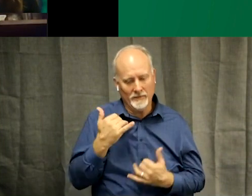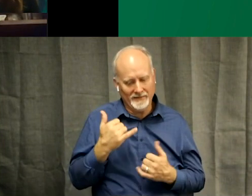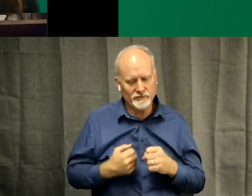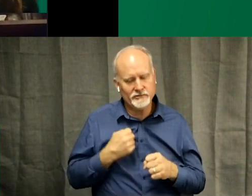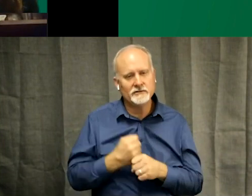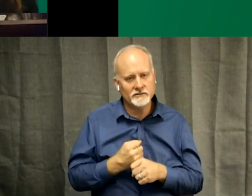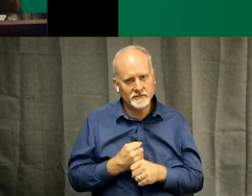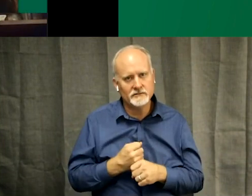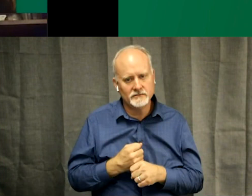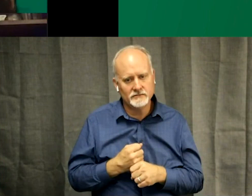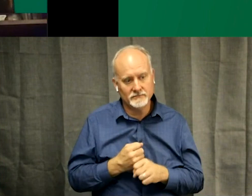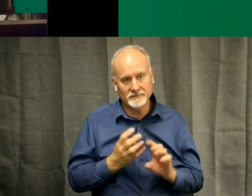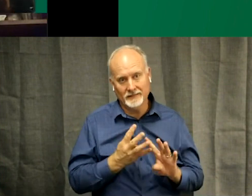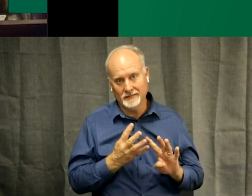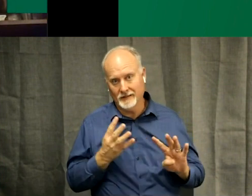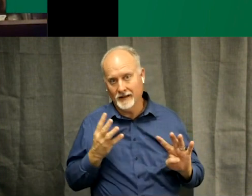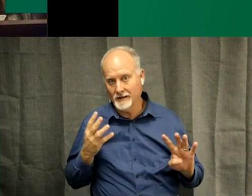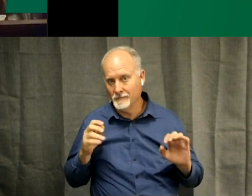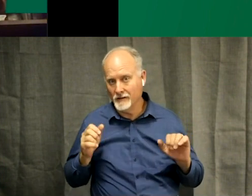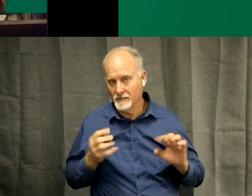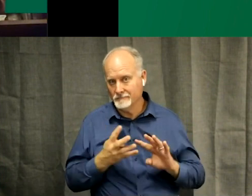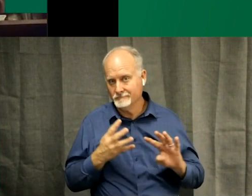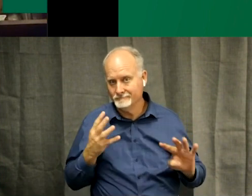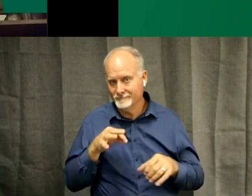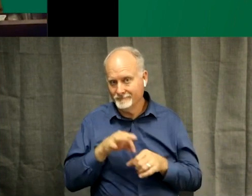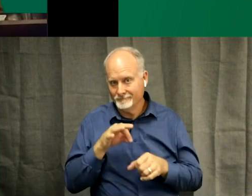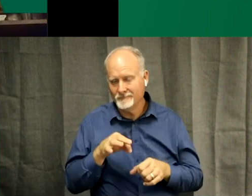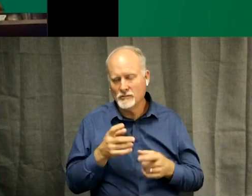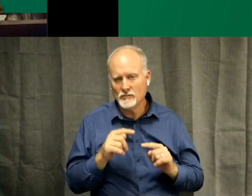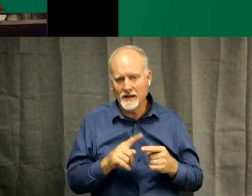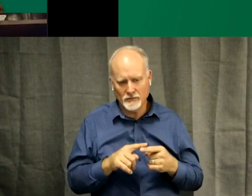the lines may be longer try to arrange around your classes but